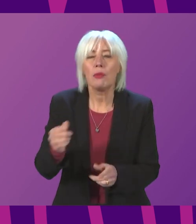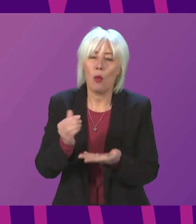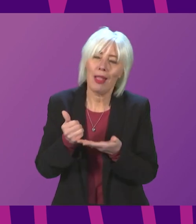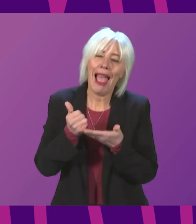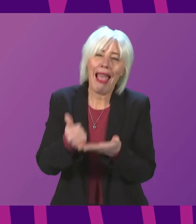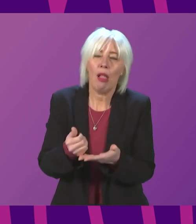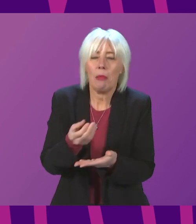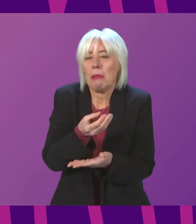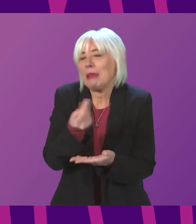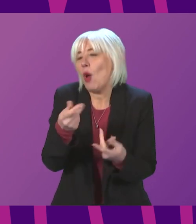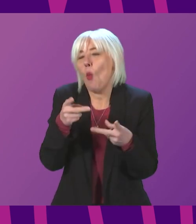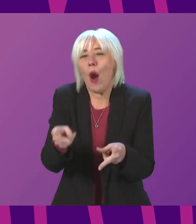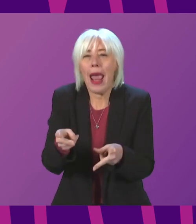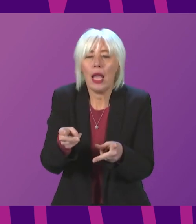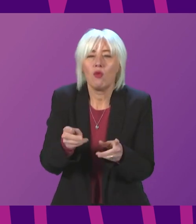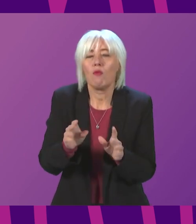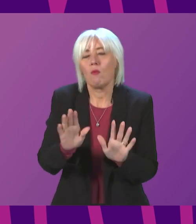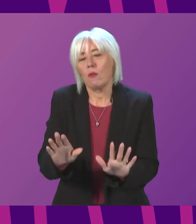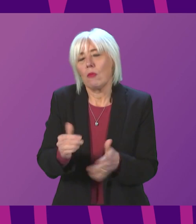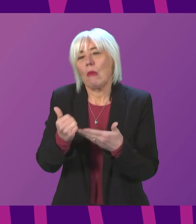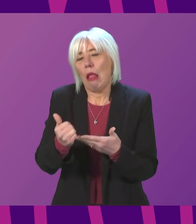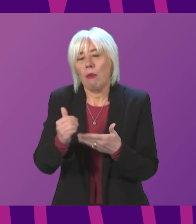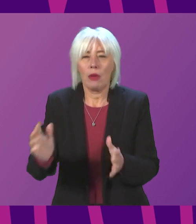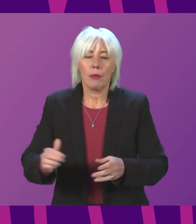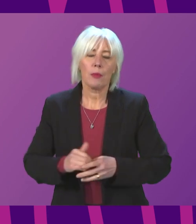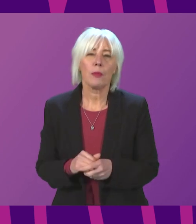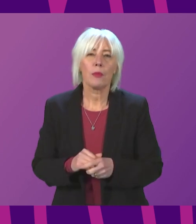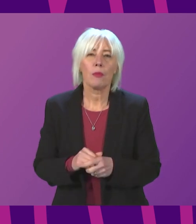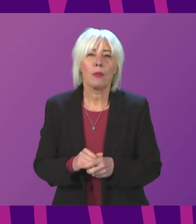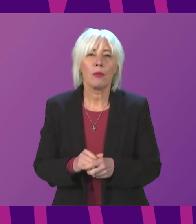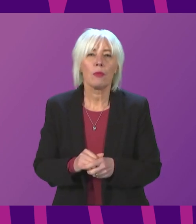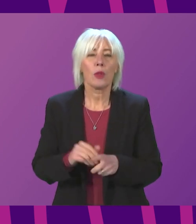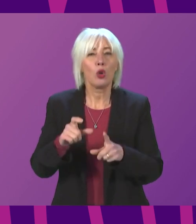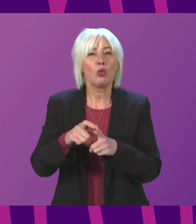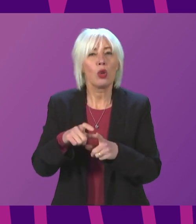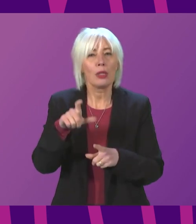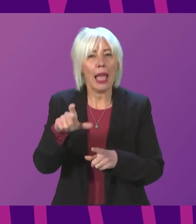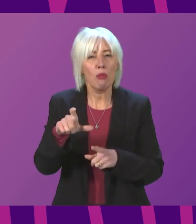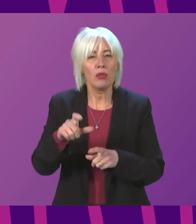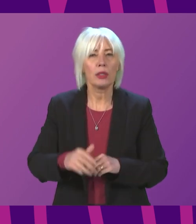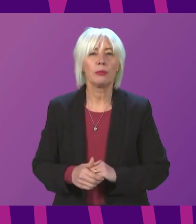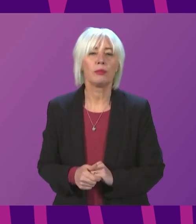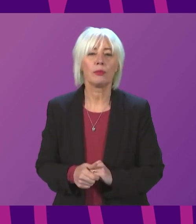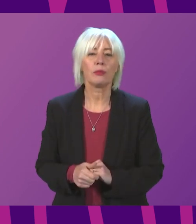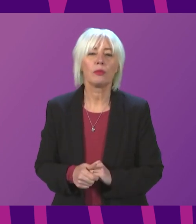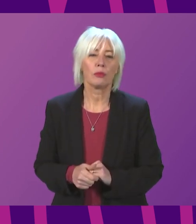that they are dealing with.